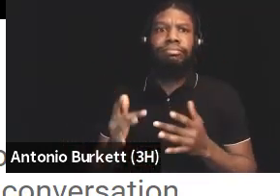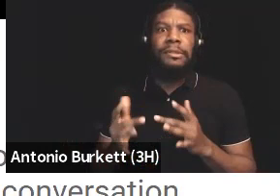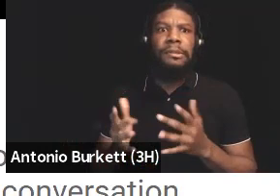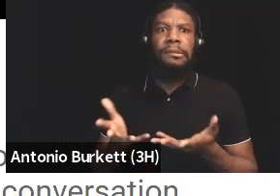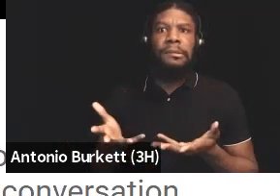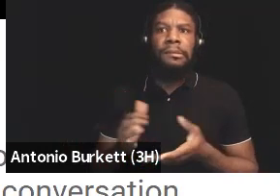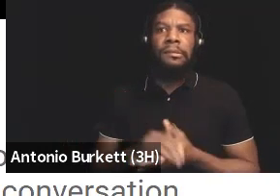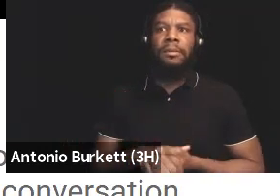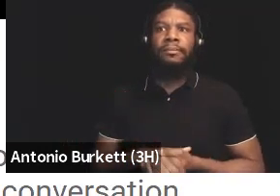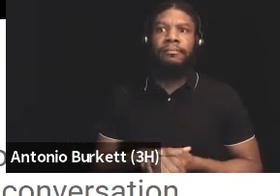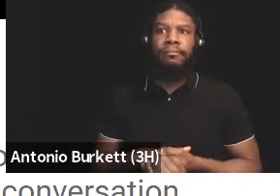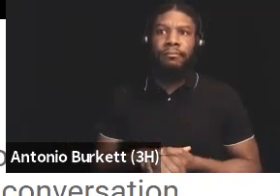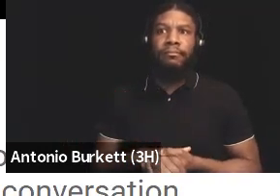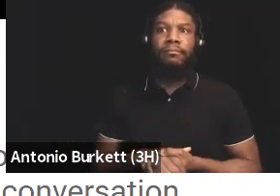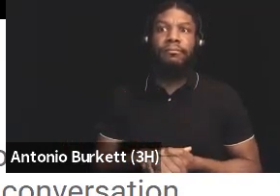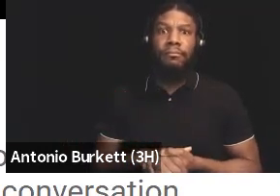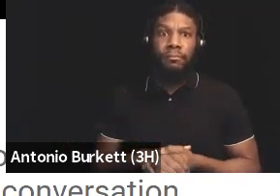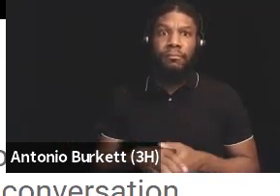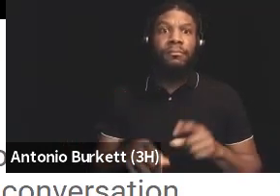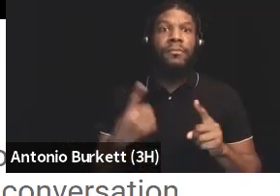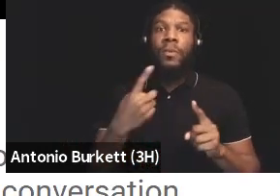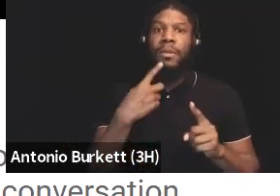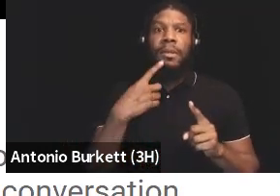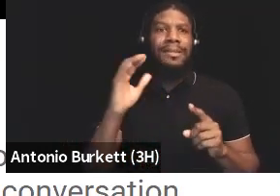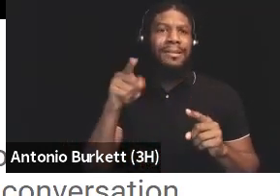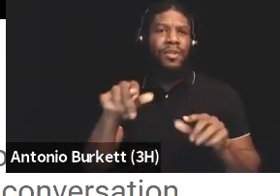moderator] It looks like we might be frozen. [Heidi] Yeah, Jamie do you mind jumping in